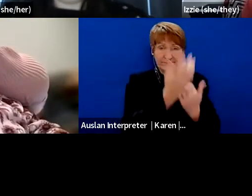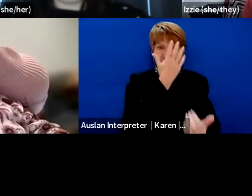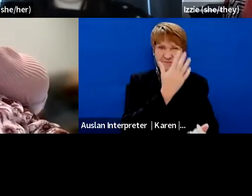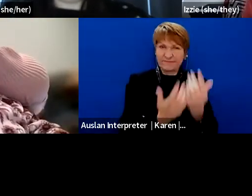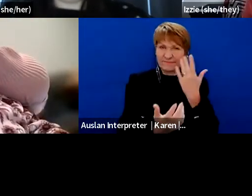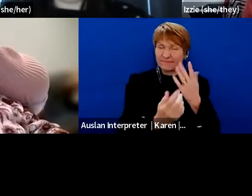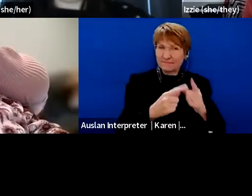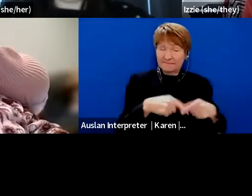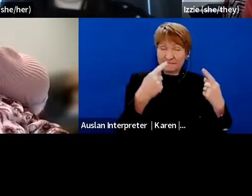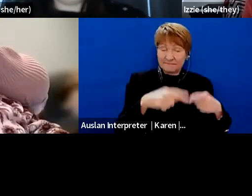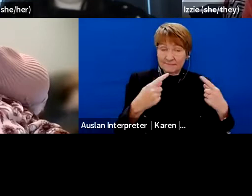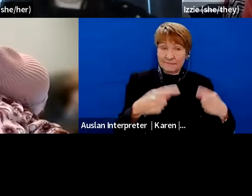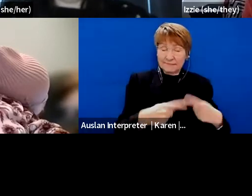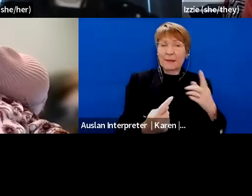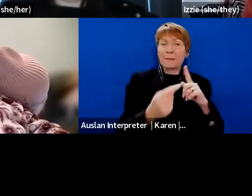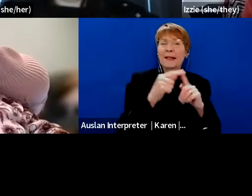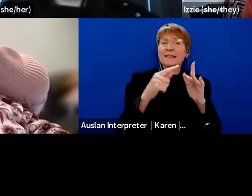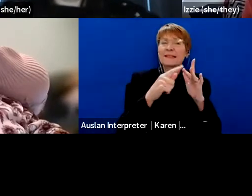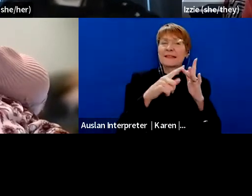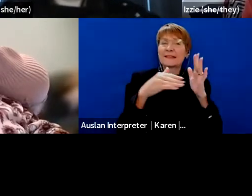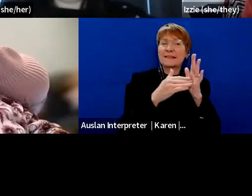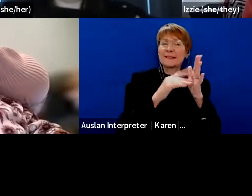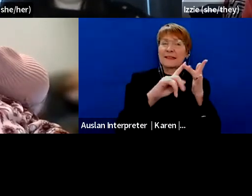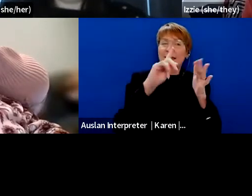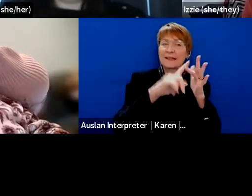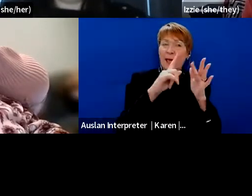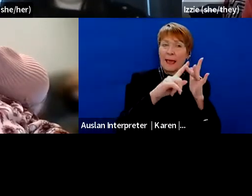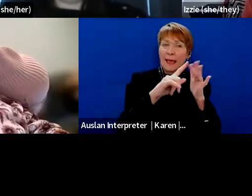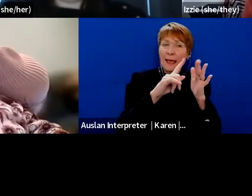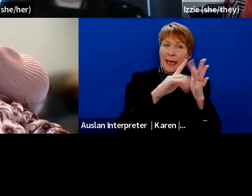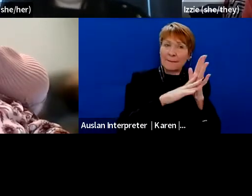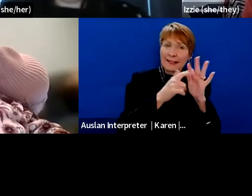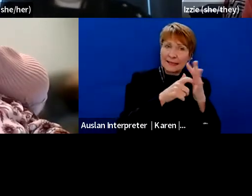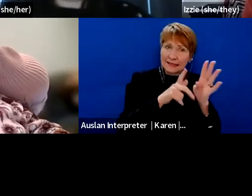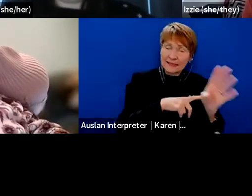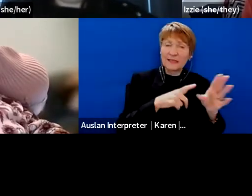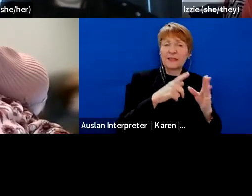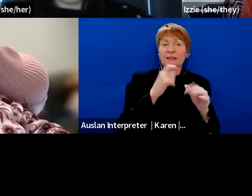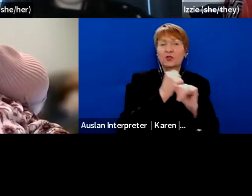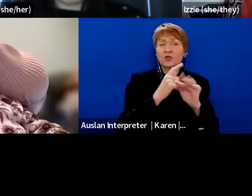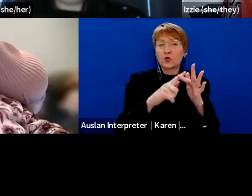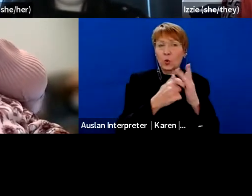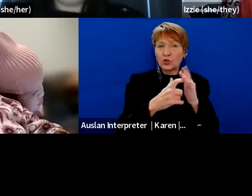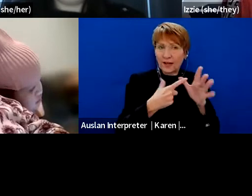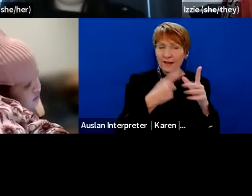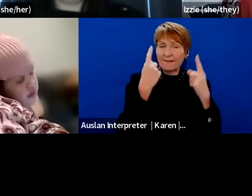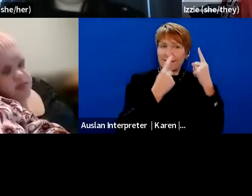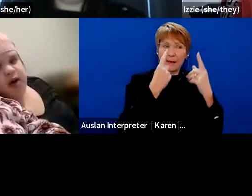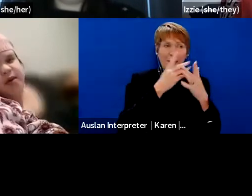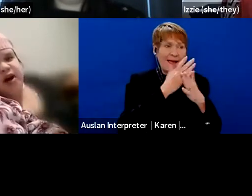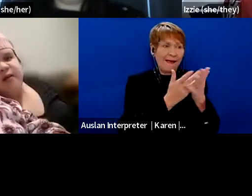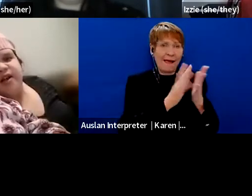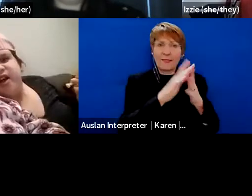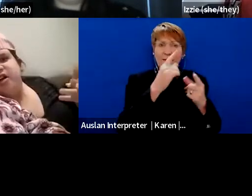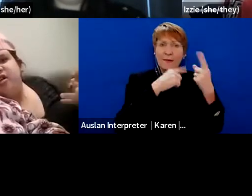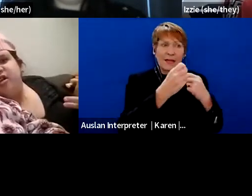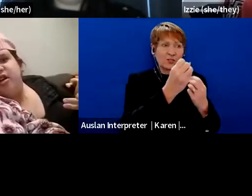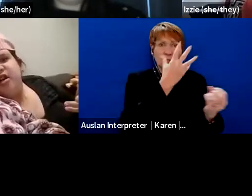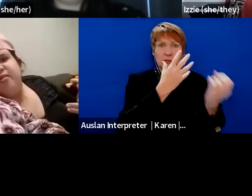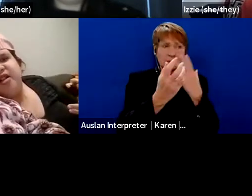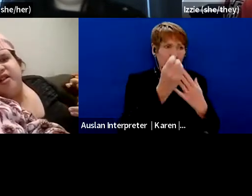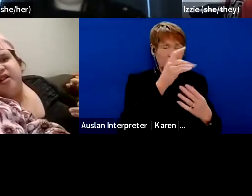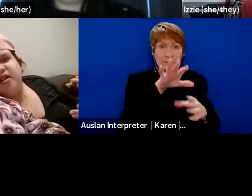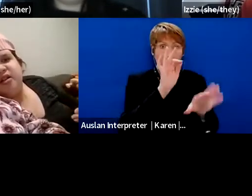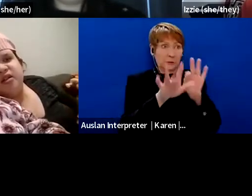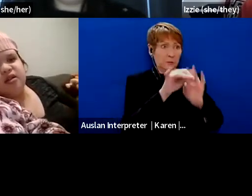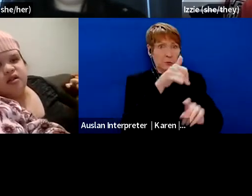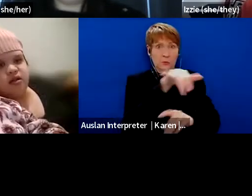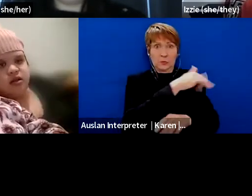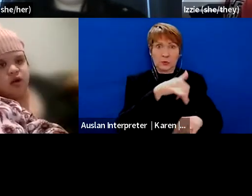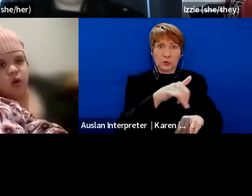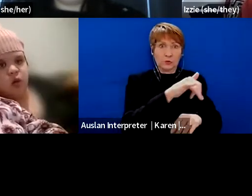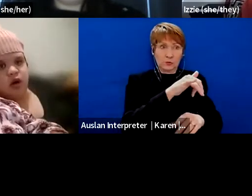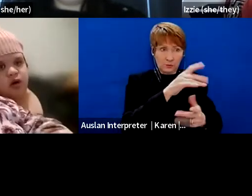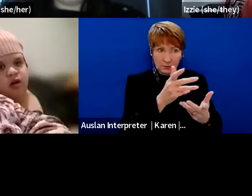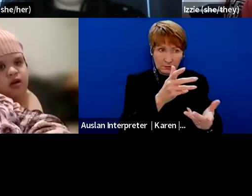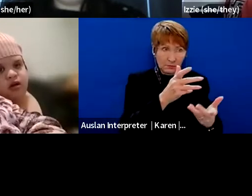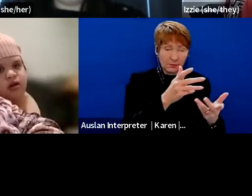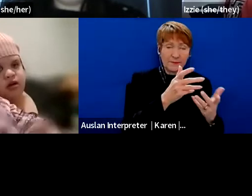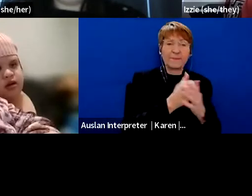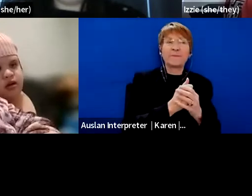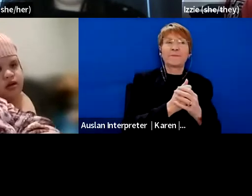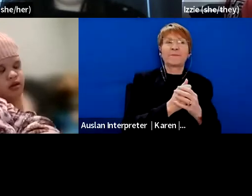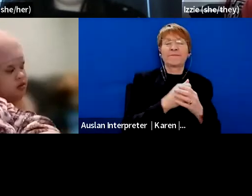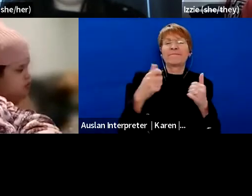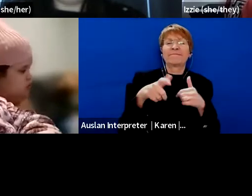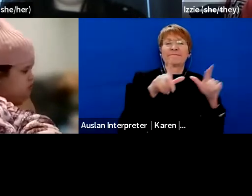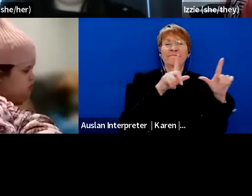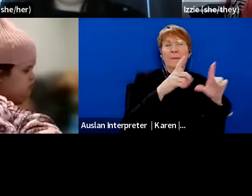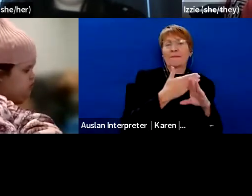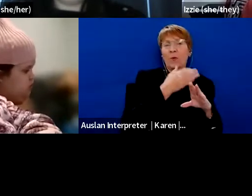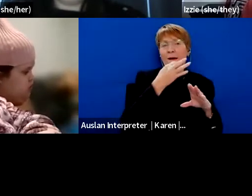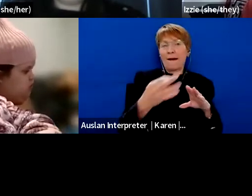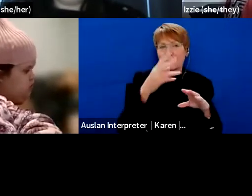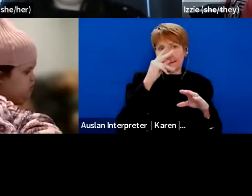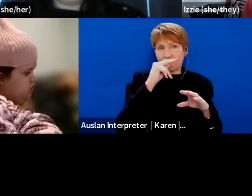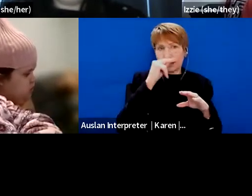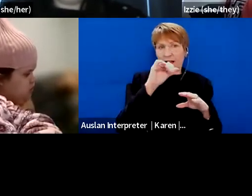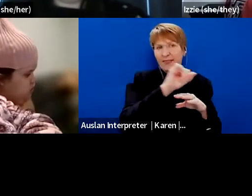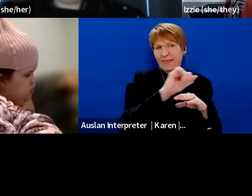But we also want to dip into with Izzy and Emily and Georgia sharing their experiences about using that information effectively. I just want to go to the next slide, briefly before we hit here for the young people.